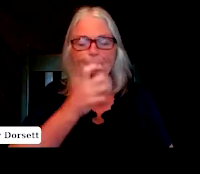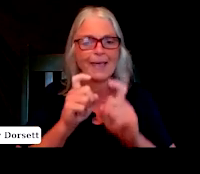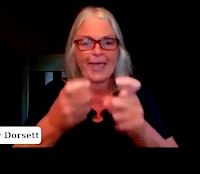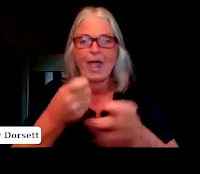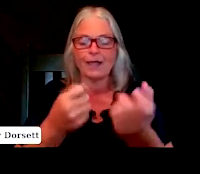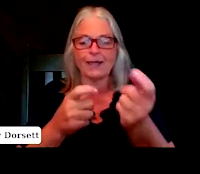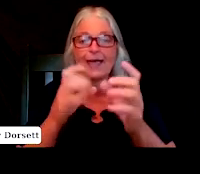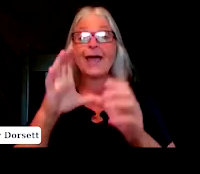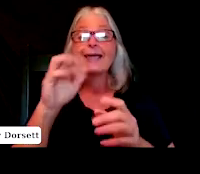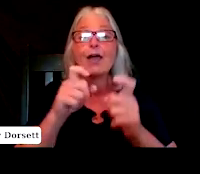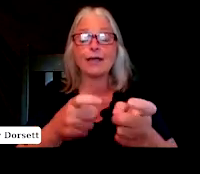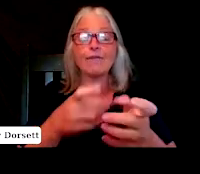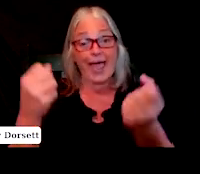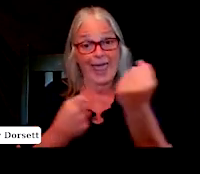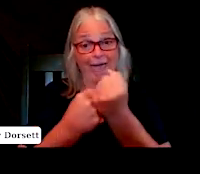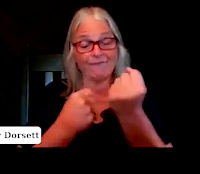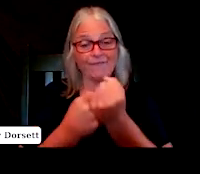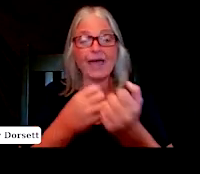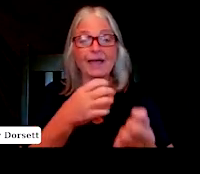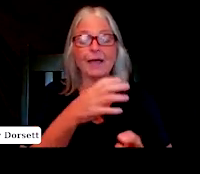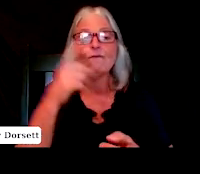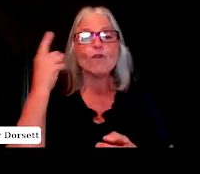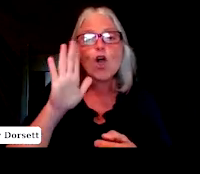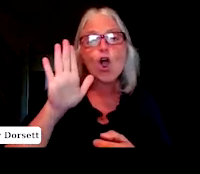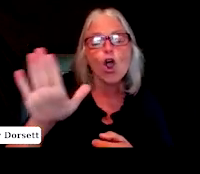About the challenges she faces in her role.